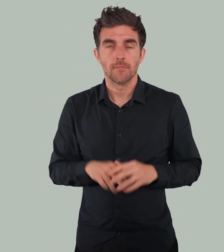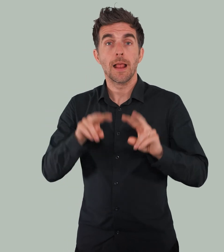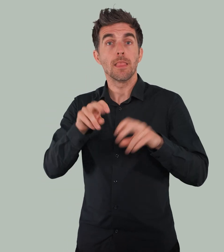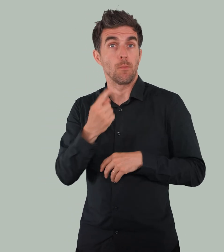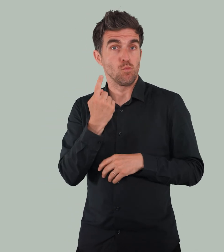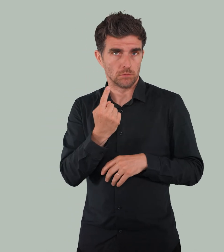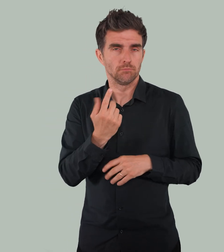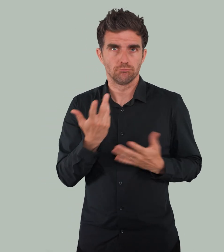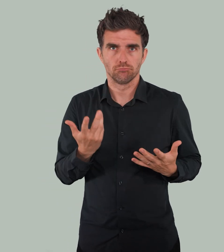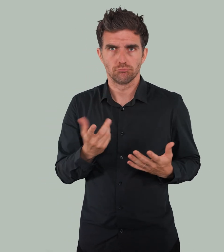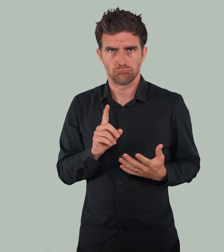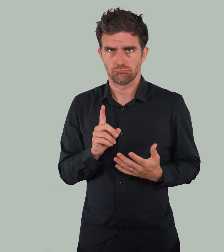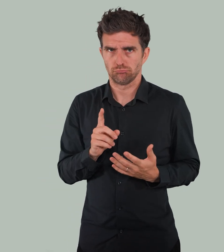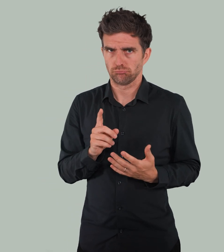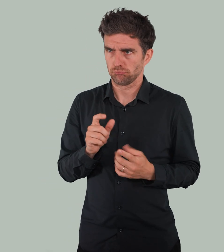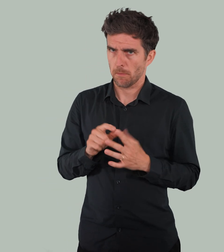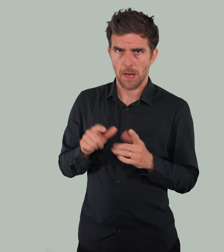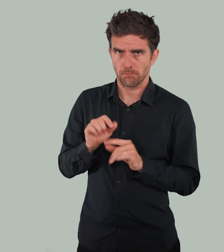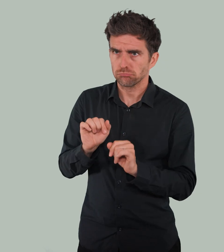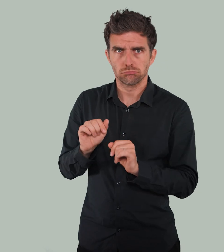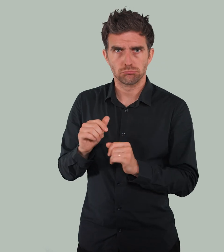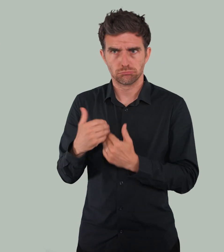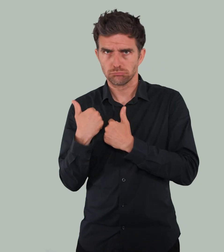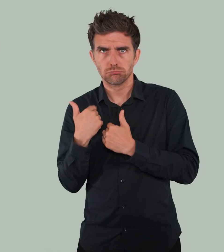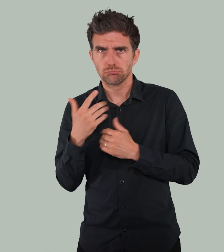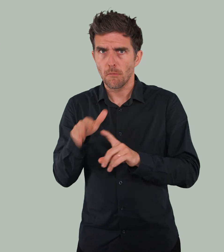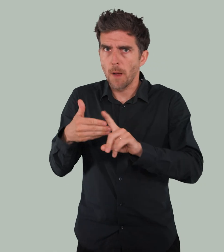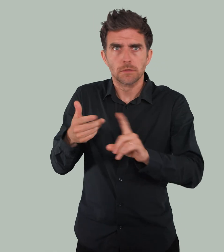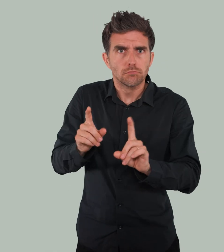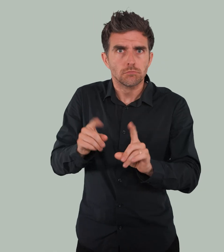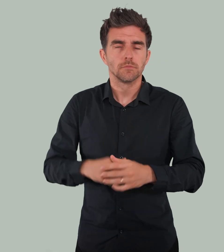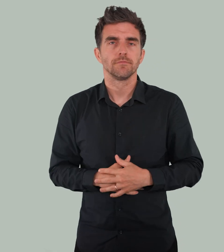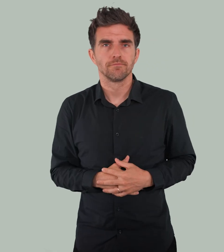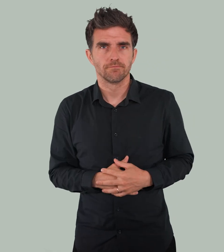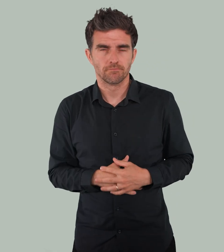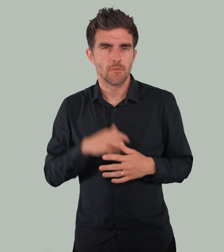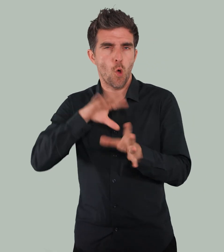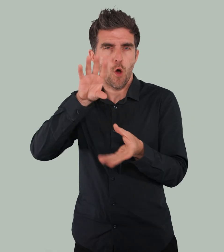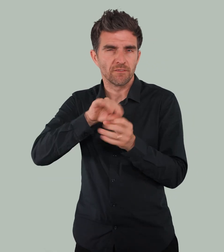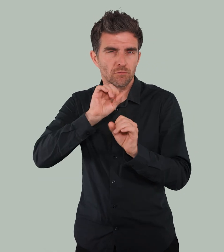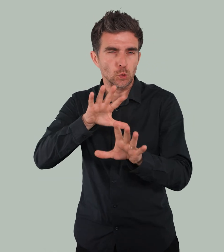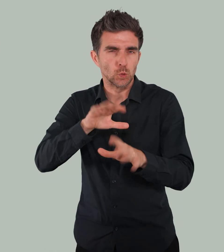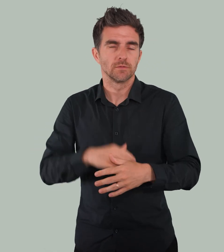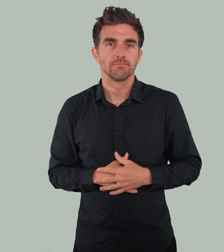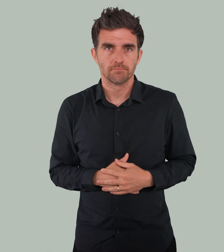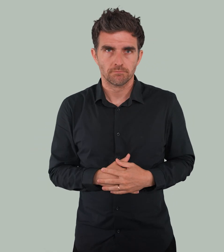Theme 1: Role and Purpose of Personal Independence Payment Overview